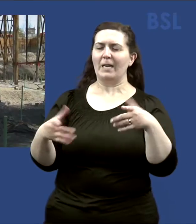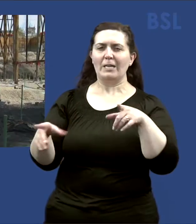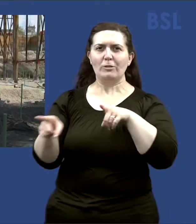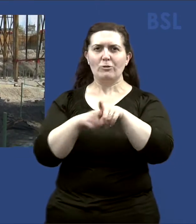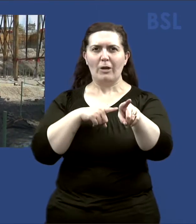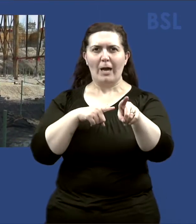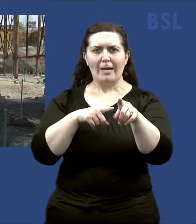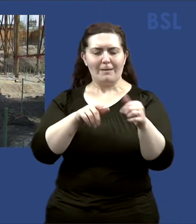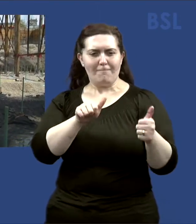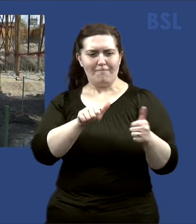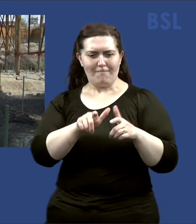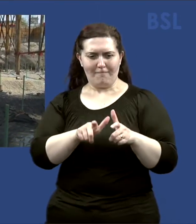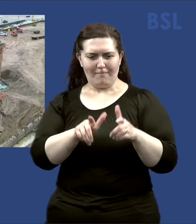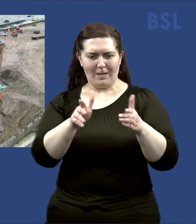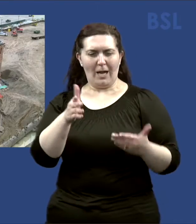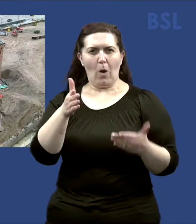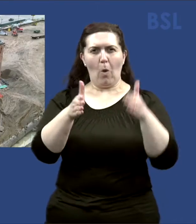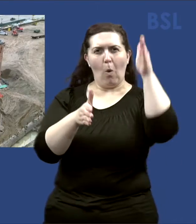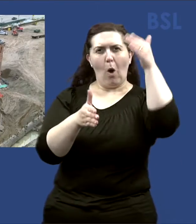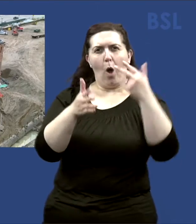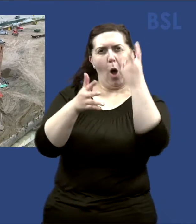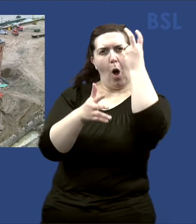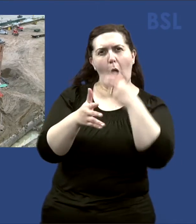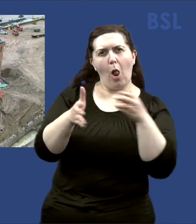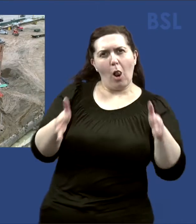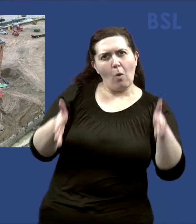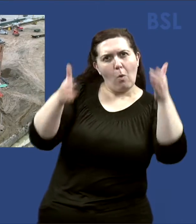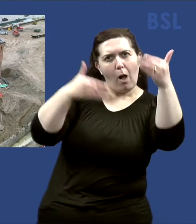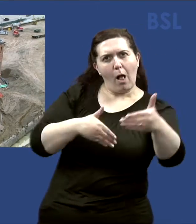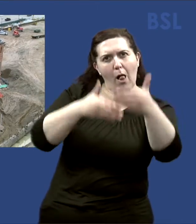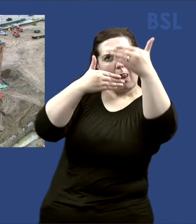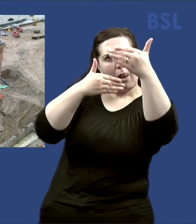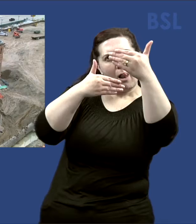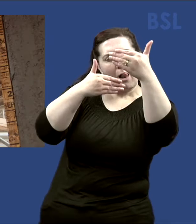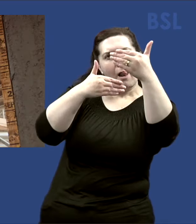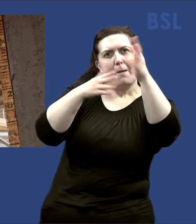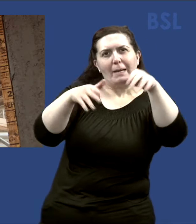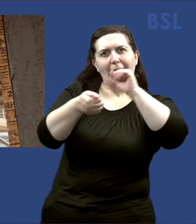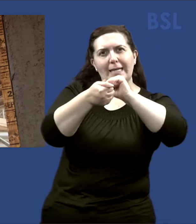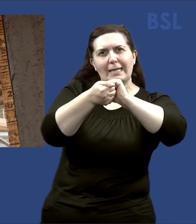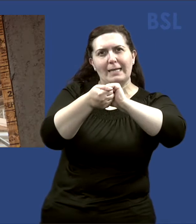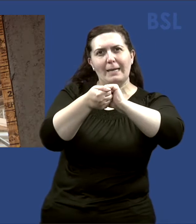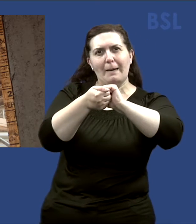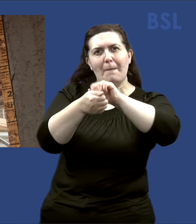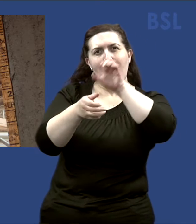Project Manager: "We stabilised the existing masonry by taking the inside two rows of brick